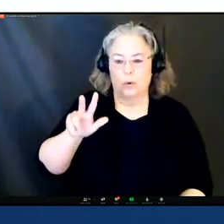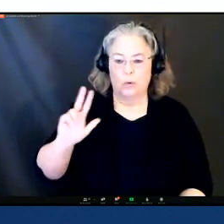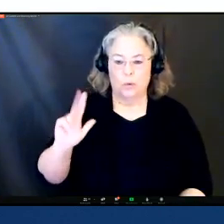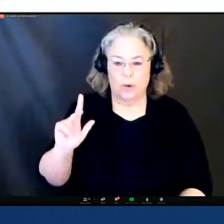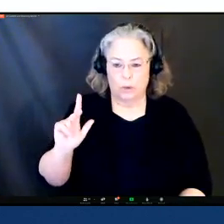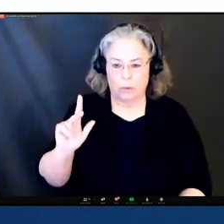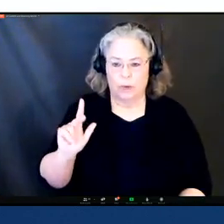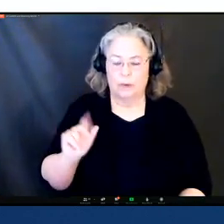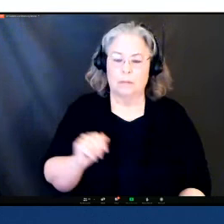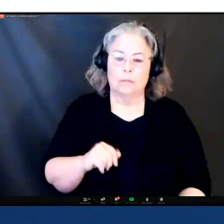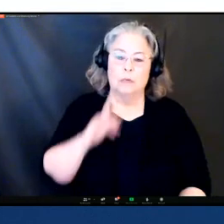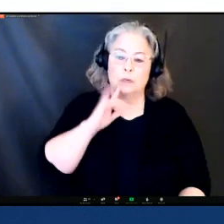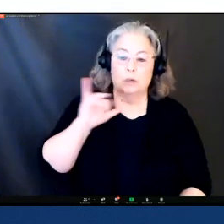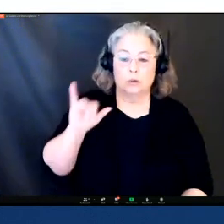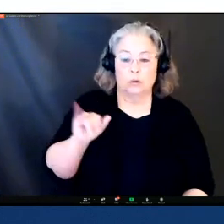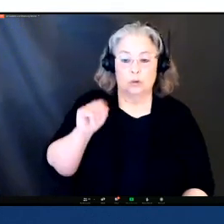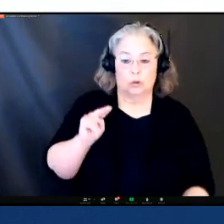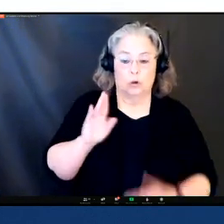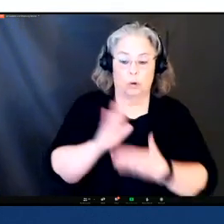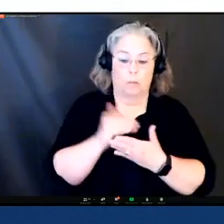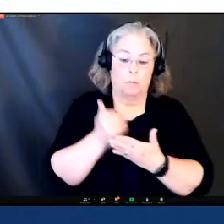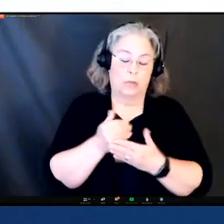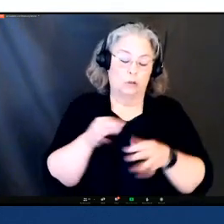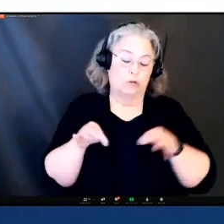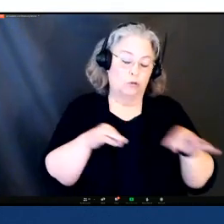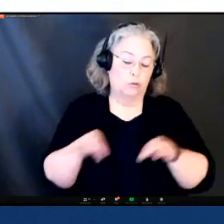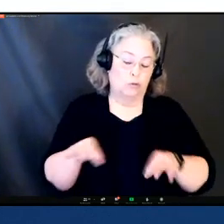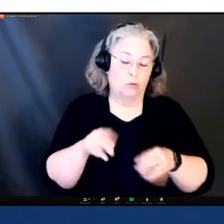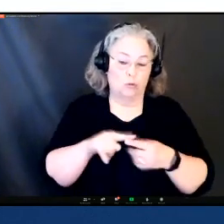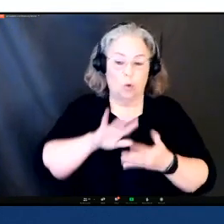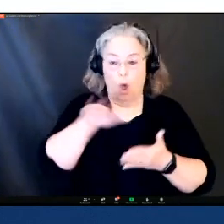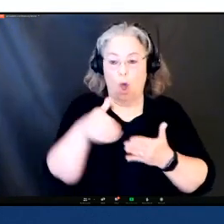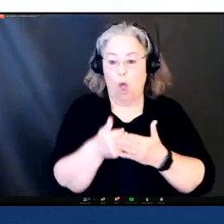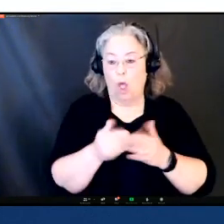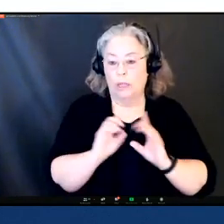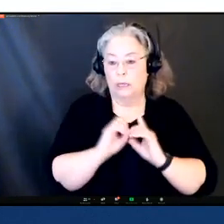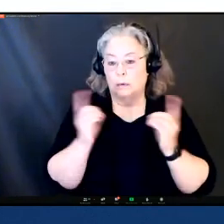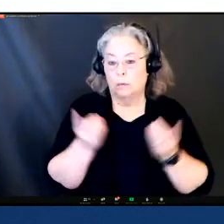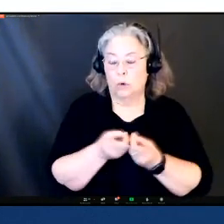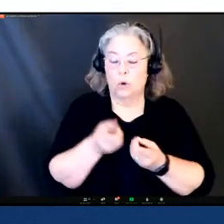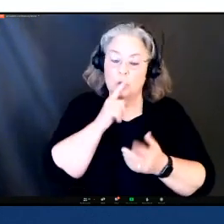In January, budget instructions will be issued to departments and they'll begin working on their budget request